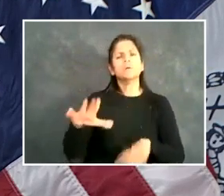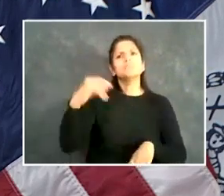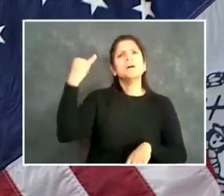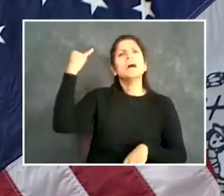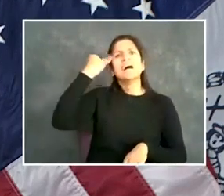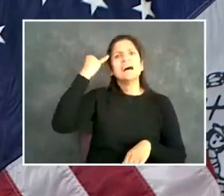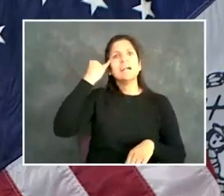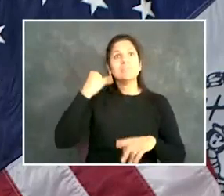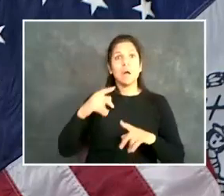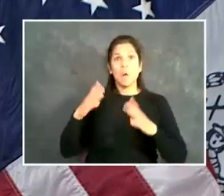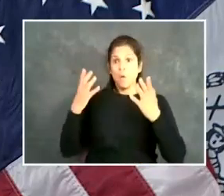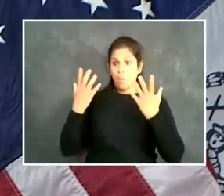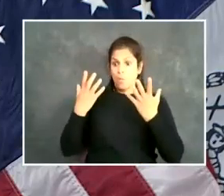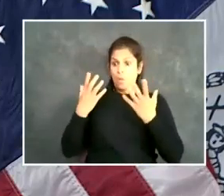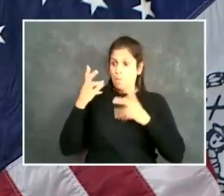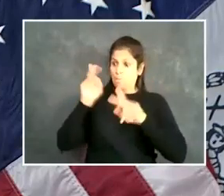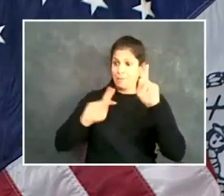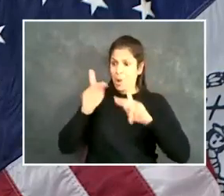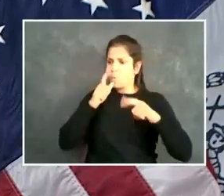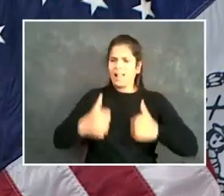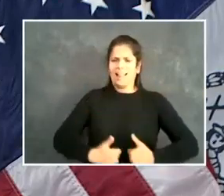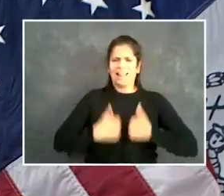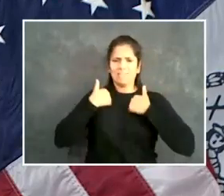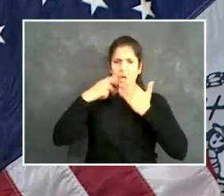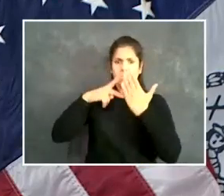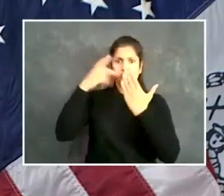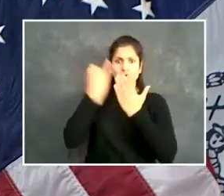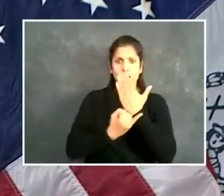WHETHER THE GUIDANCE ON THE